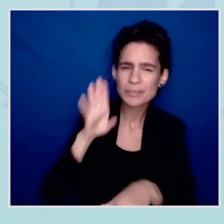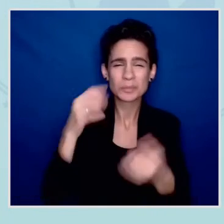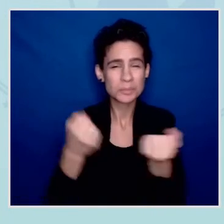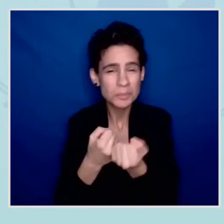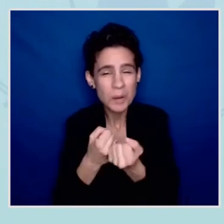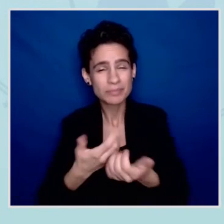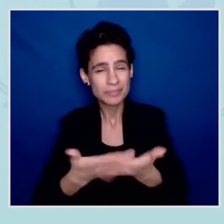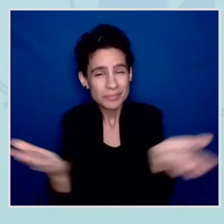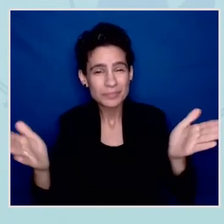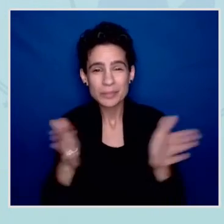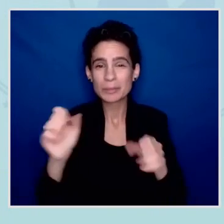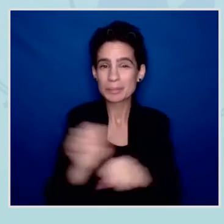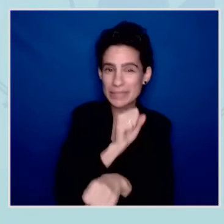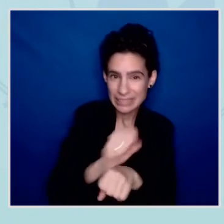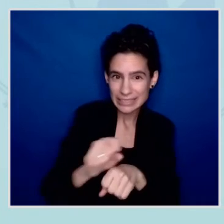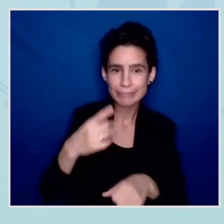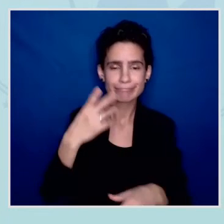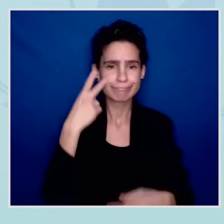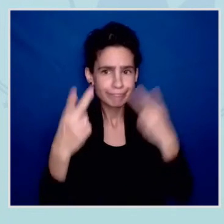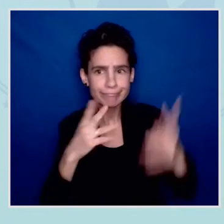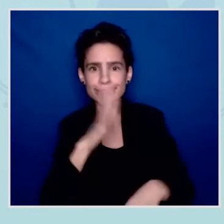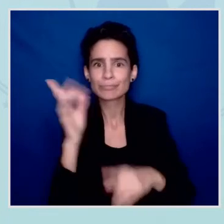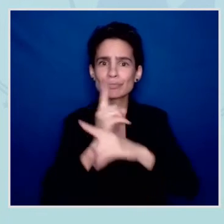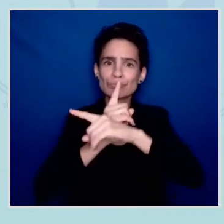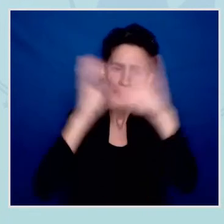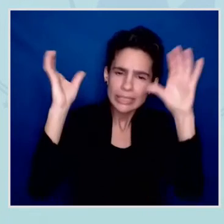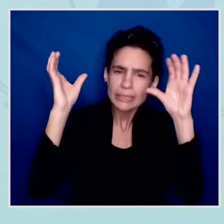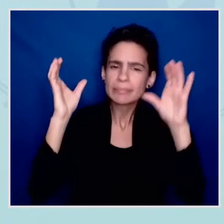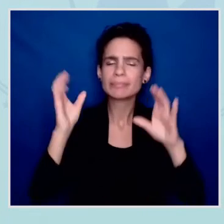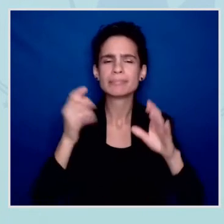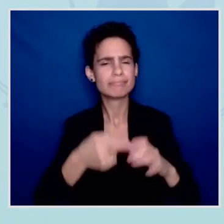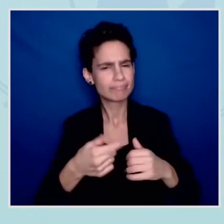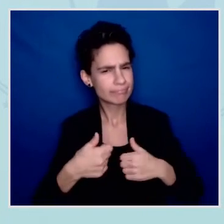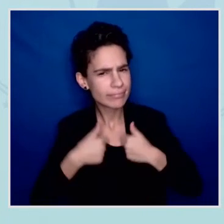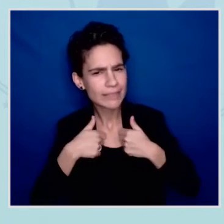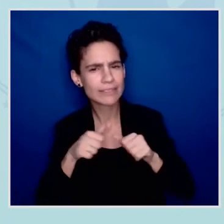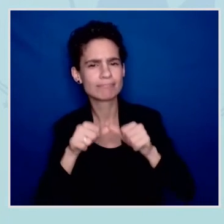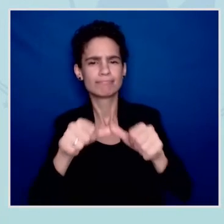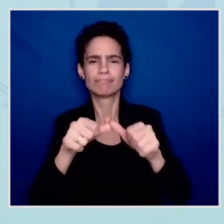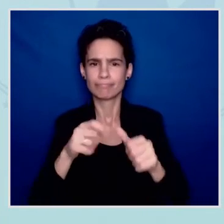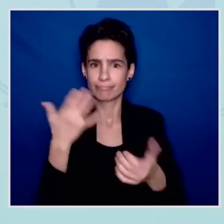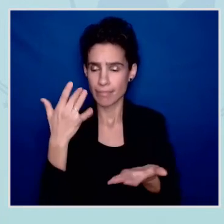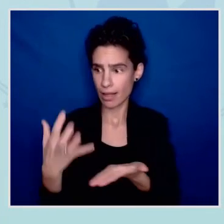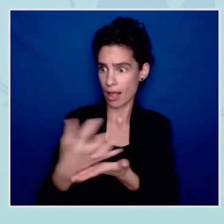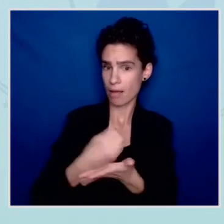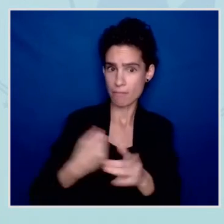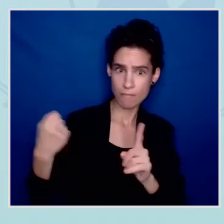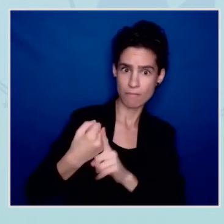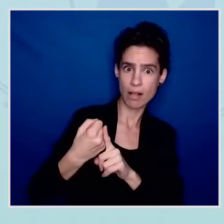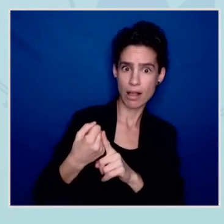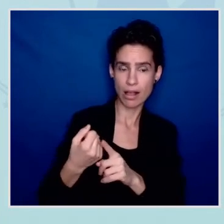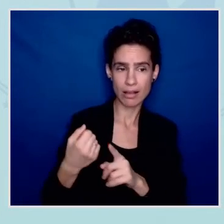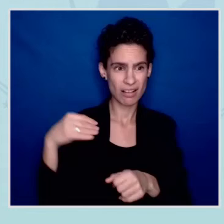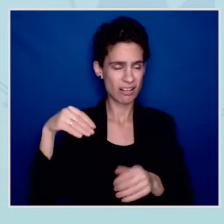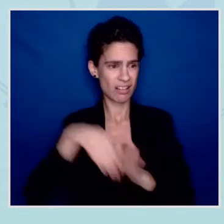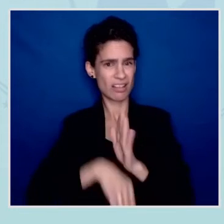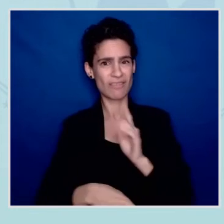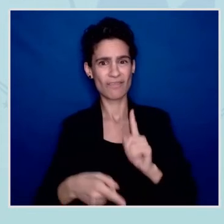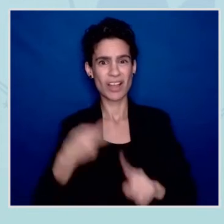TRANSFORM OUR LIVES FOR THE BETTER AND ENLIVEN EVERY MAIN STREET IN AMERICA, AND NOW MORE THAN EVER, OUR SMALL BUSINESSES NEED US. I SHARE YOUR COMMITMENT TO HELP STRENGTHEN THE MANY SMALL